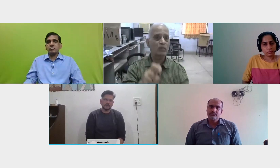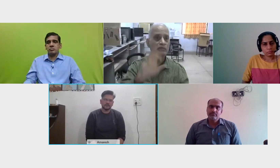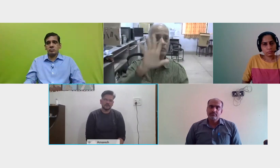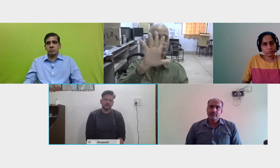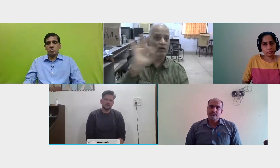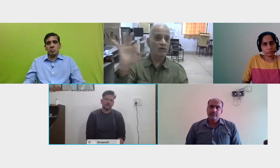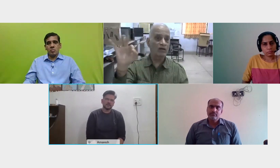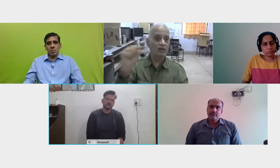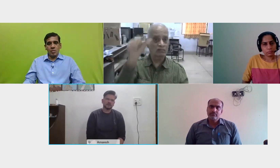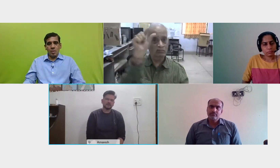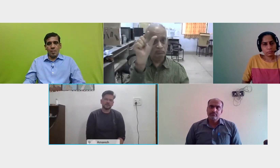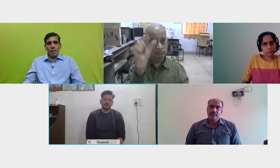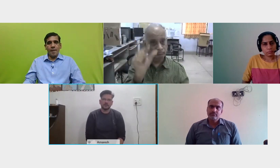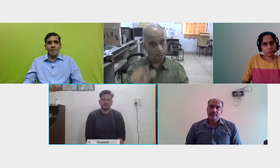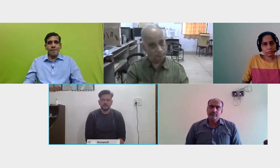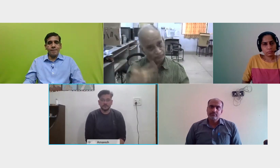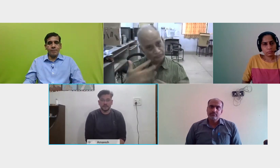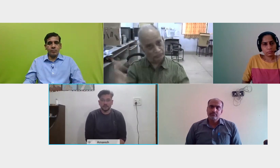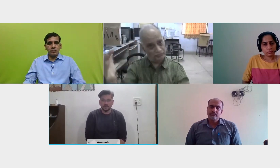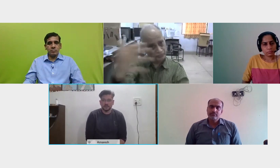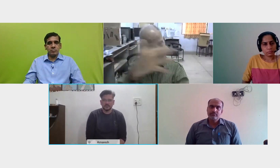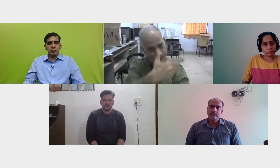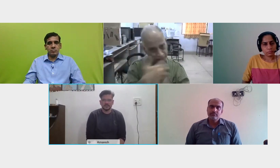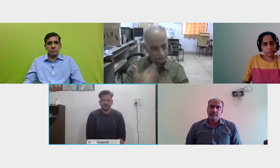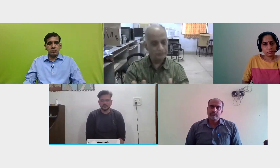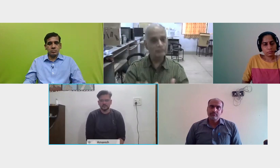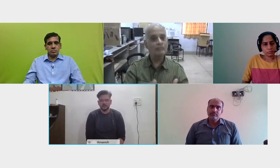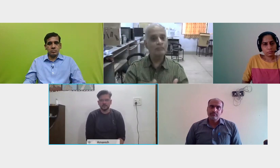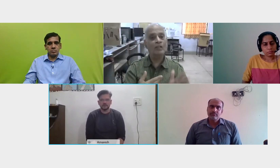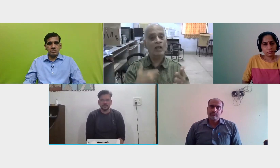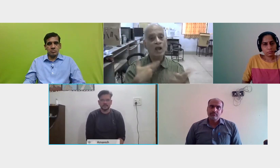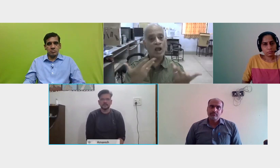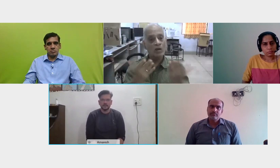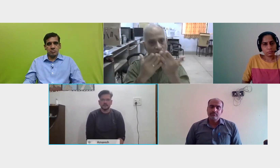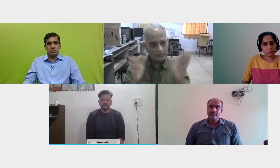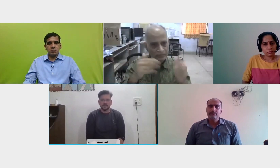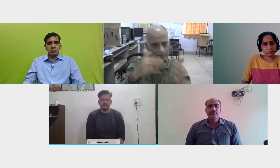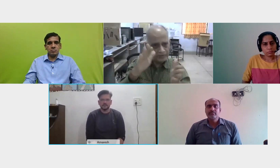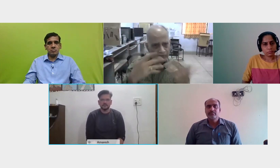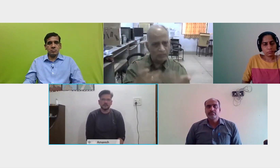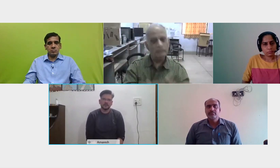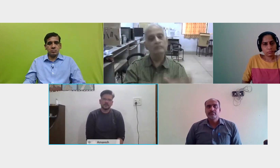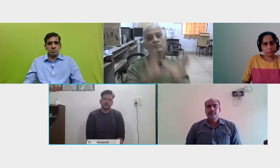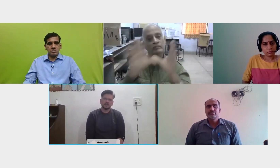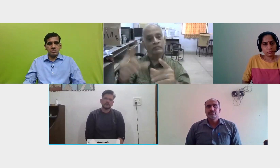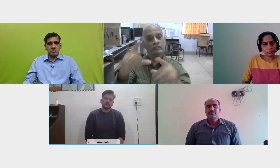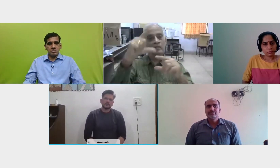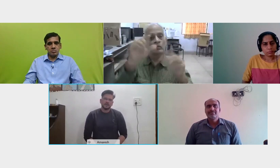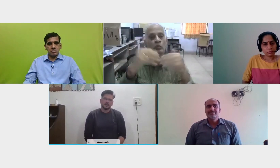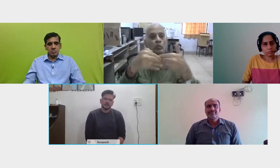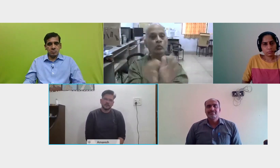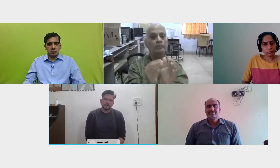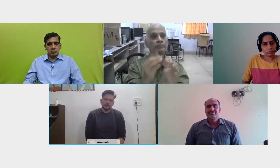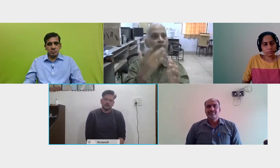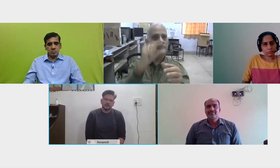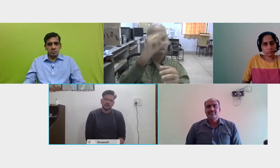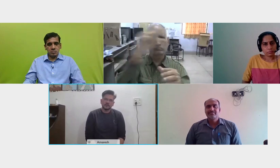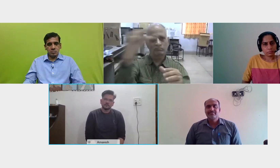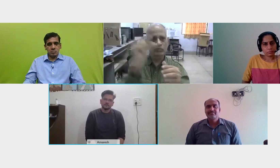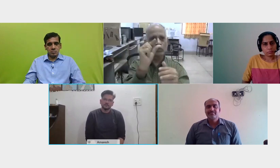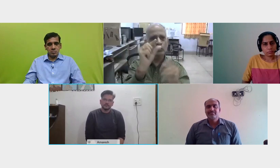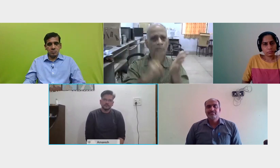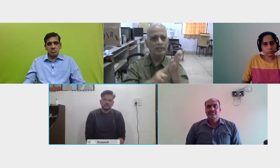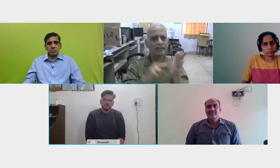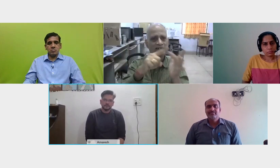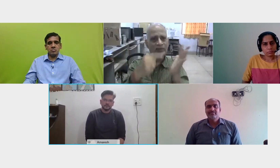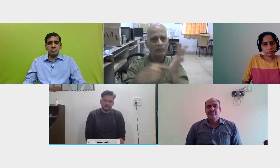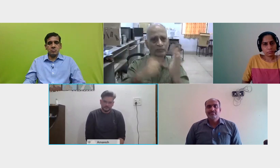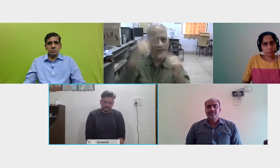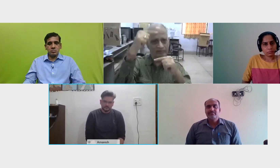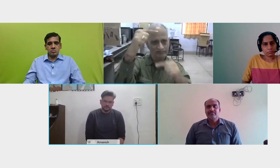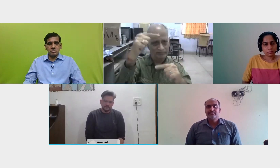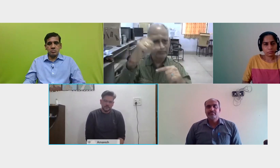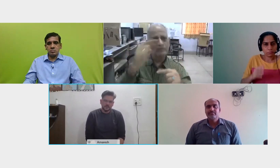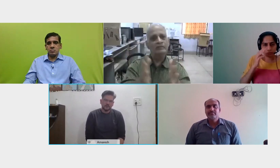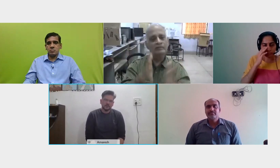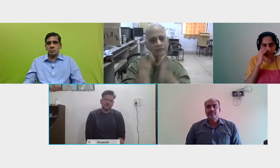so we had around 260 words in lexicon that we wanted connect signs form and then so all